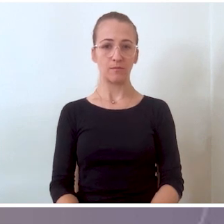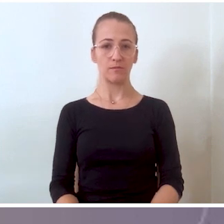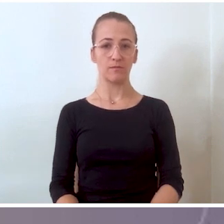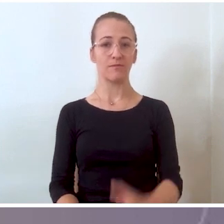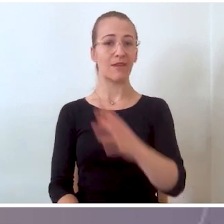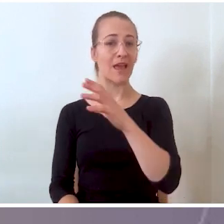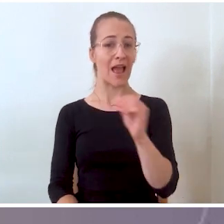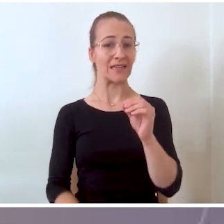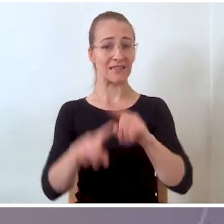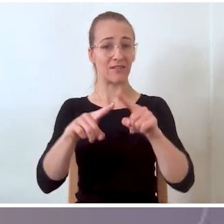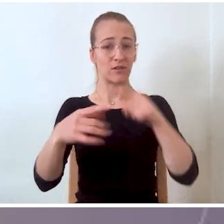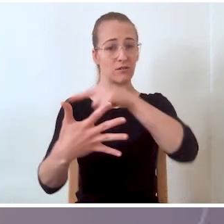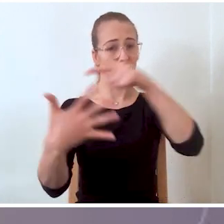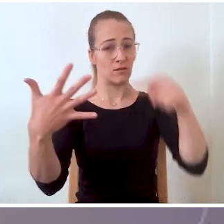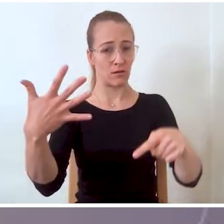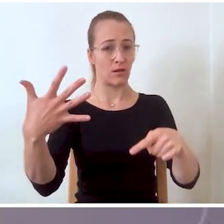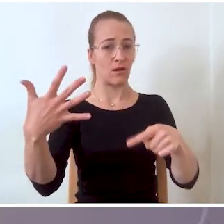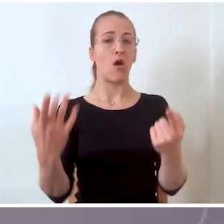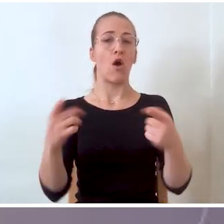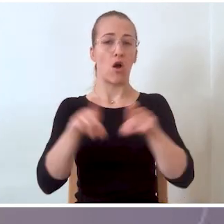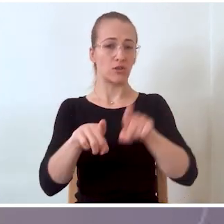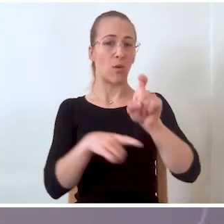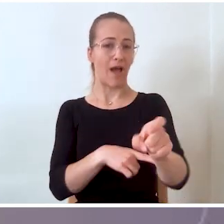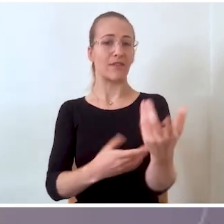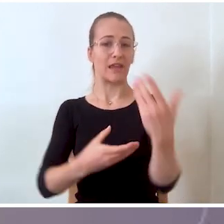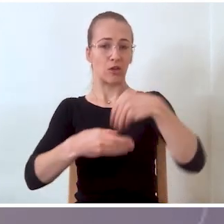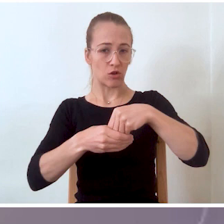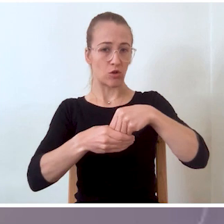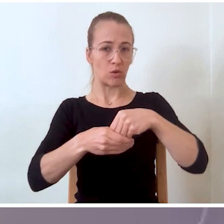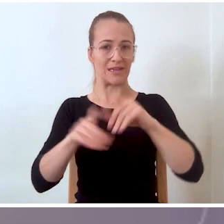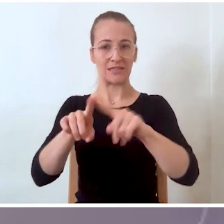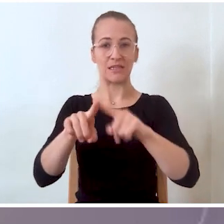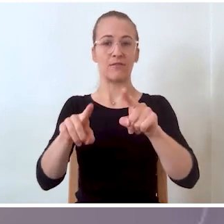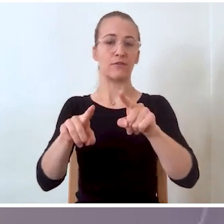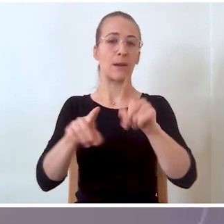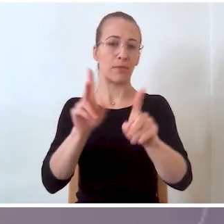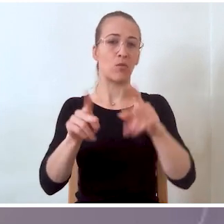And those pieces, those elements do also have to include all parts of society, and so that means